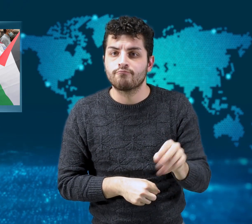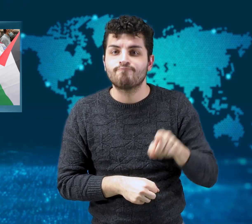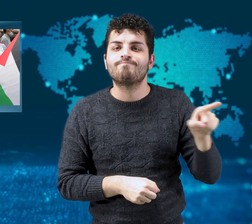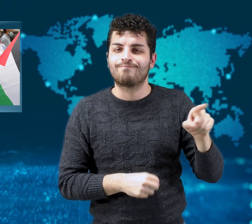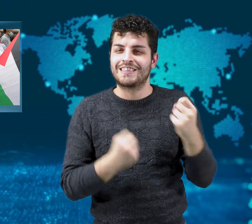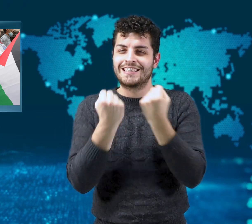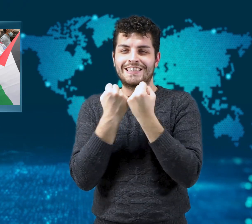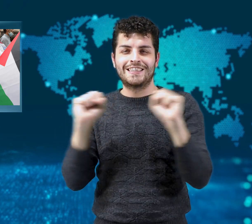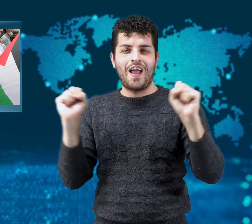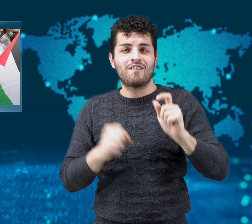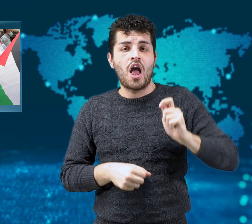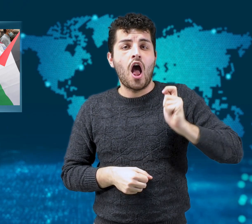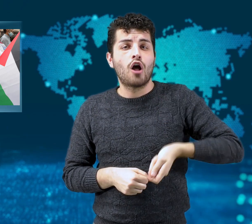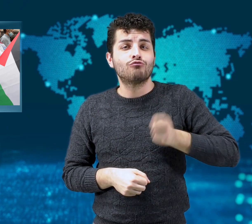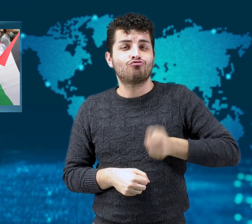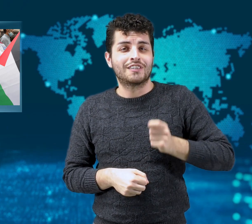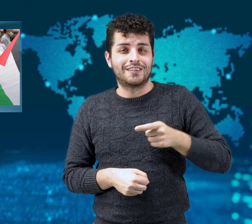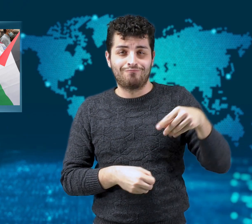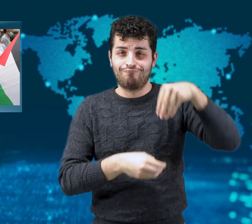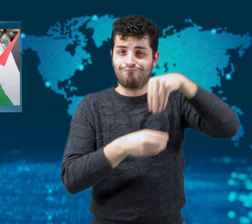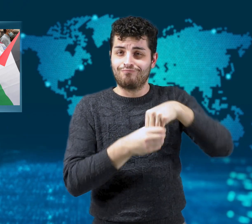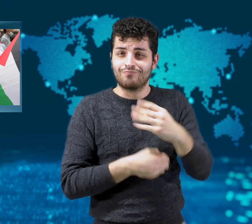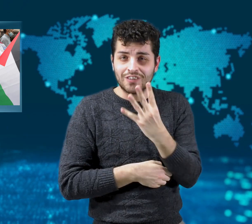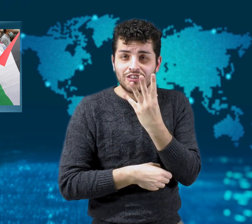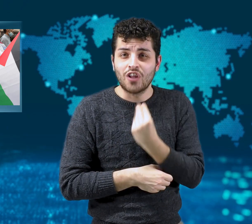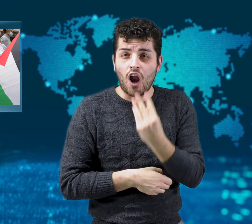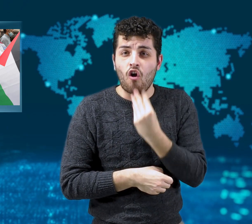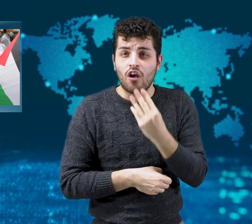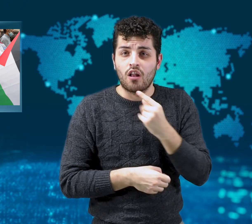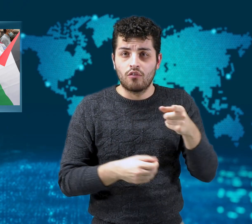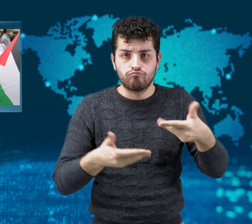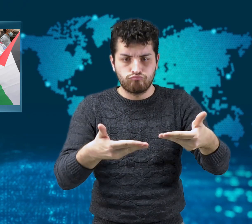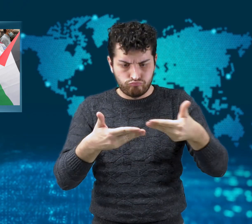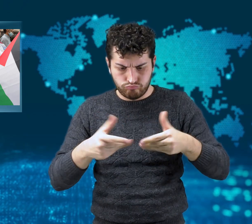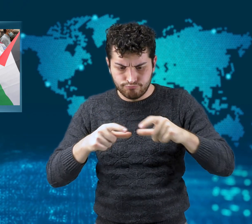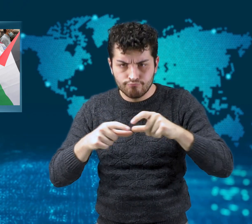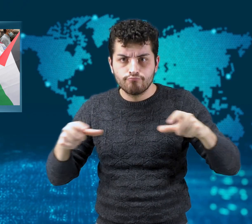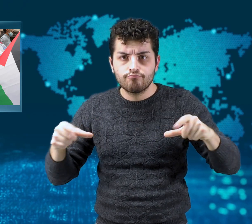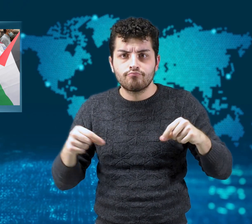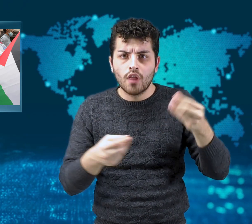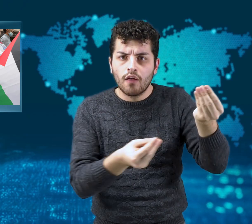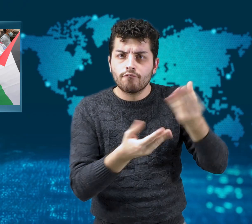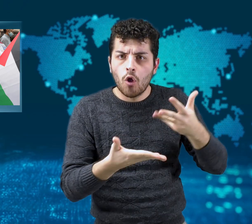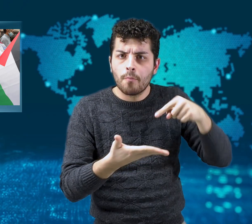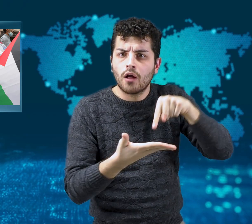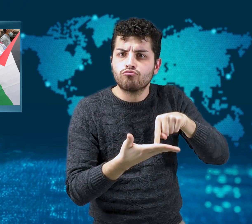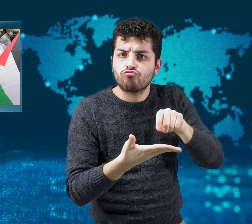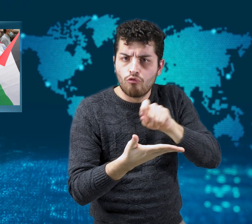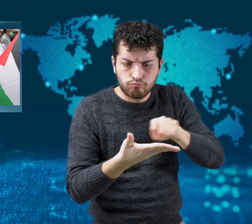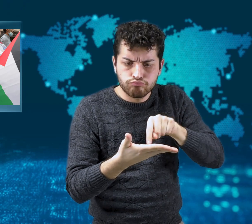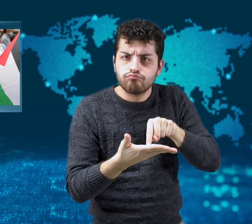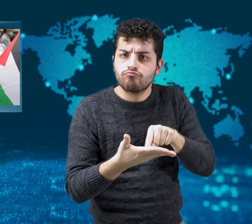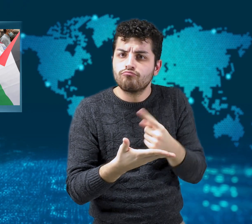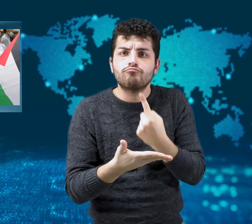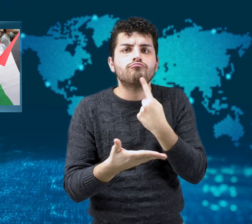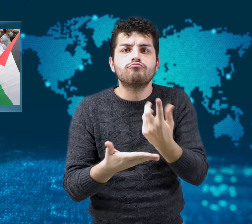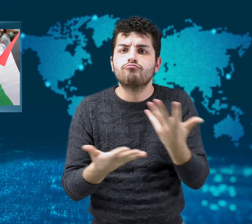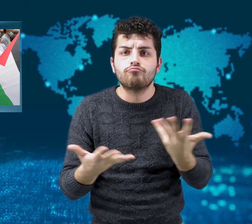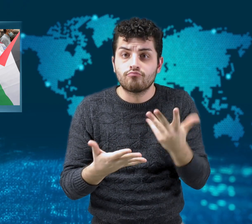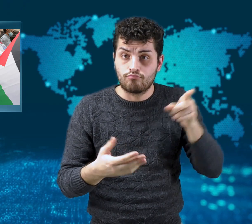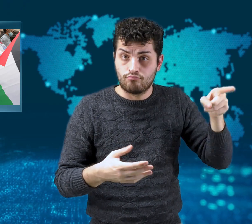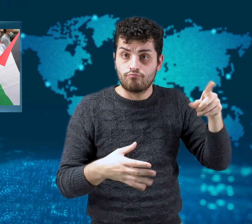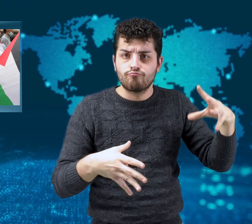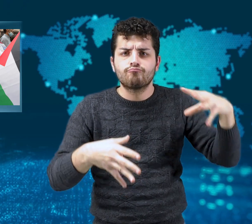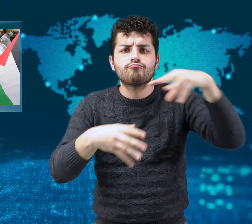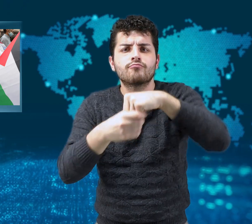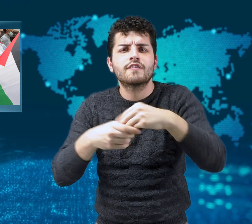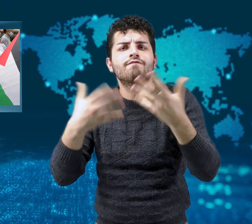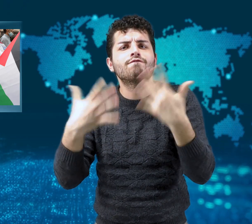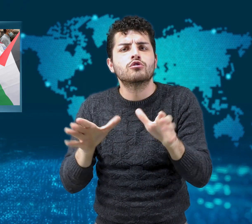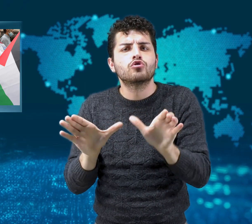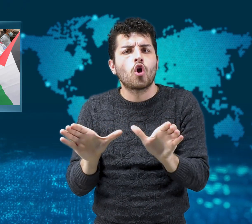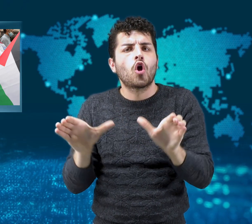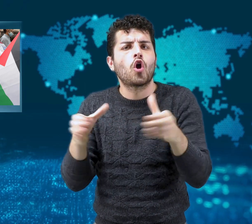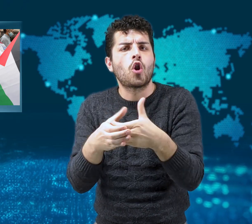received information that he was involved in an Islamic Jihad group.